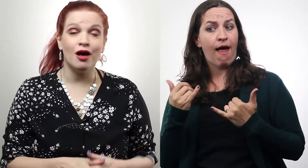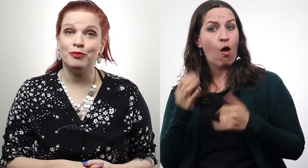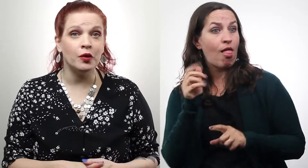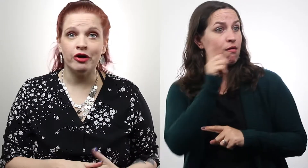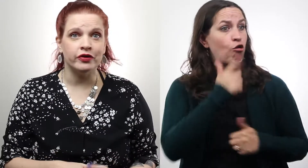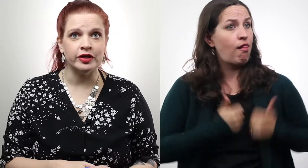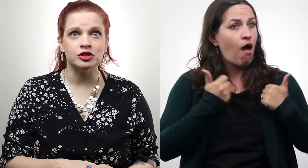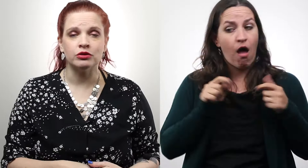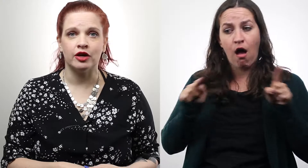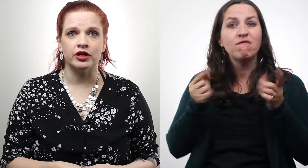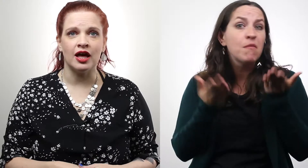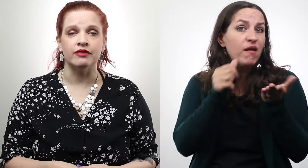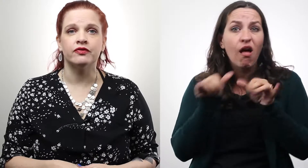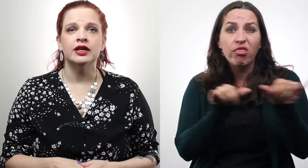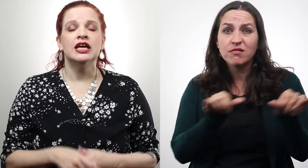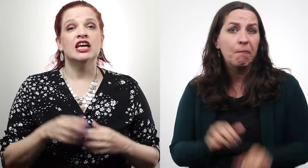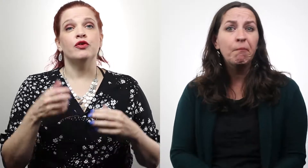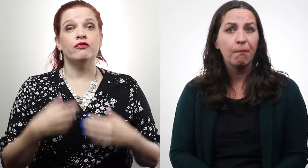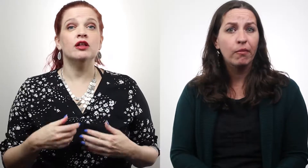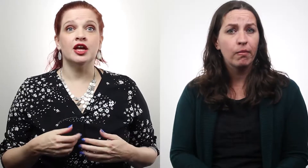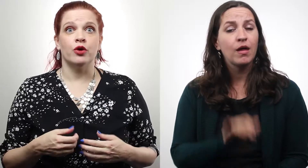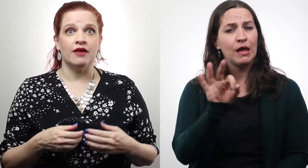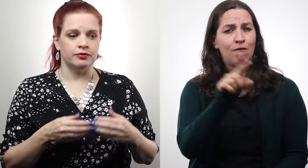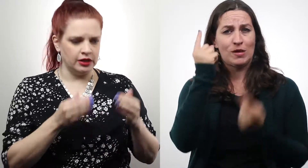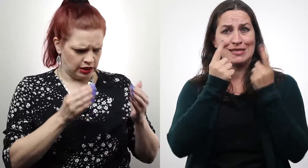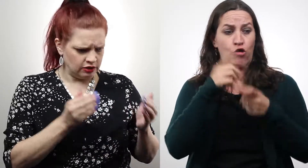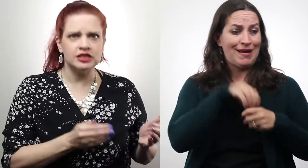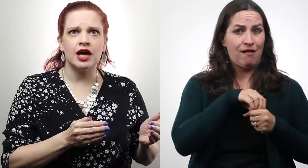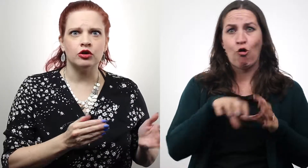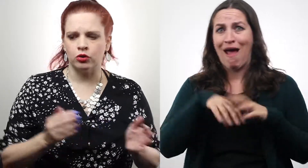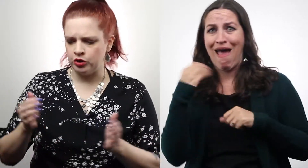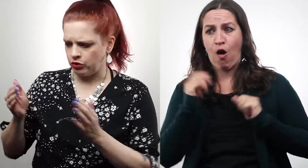not be what fulfills you later in life. If you feel like you have to be in this category or